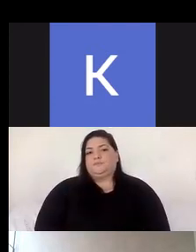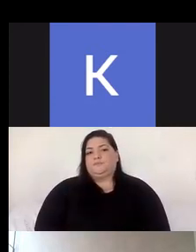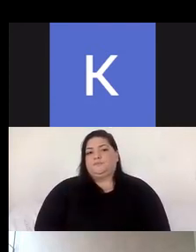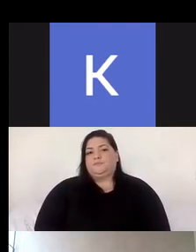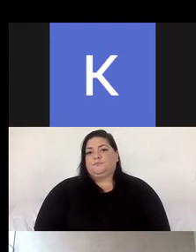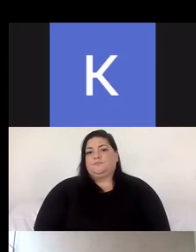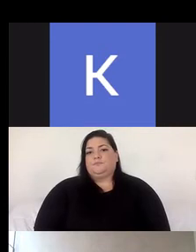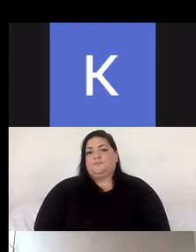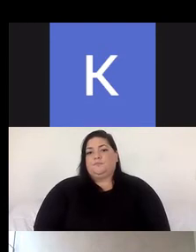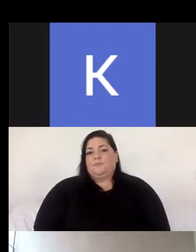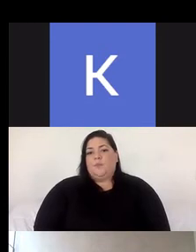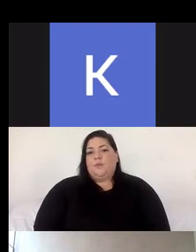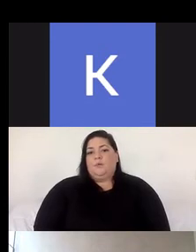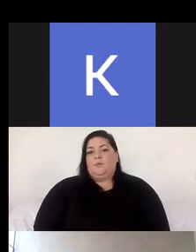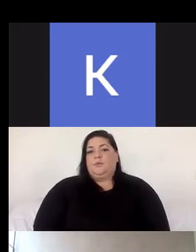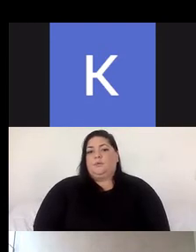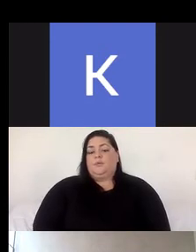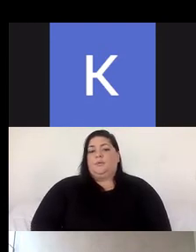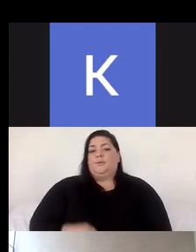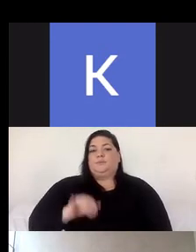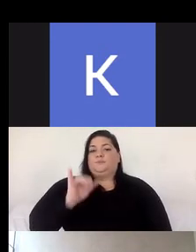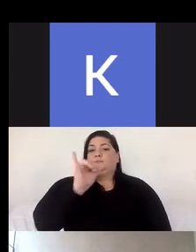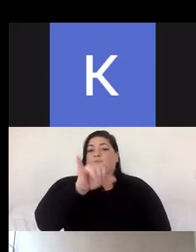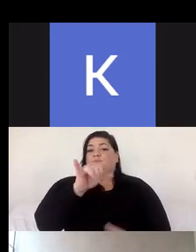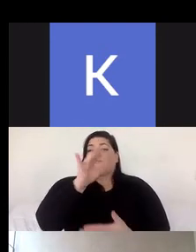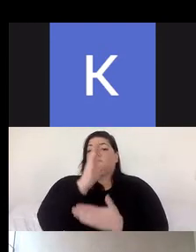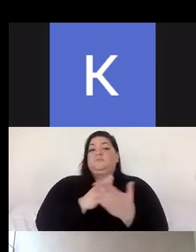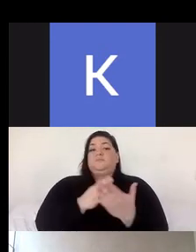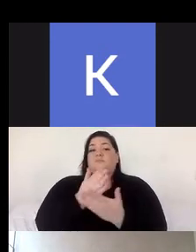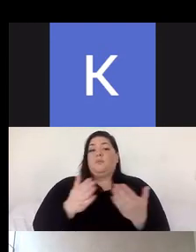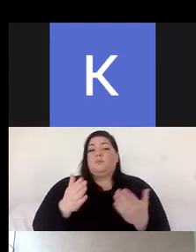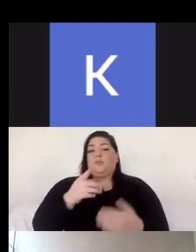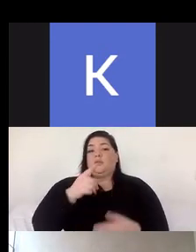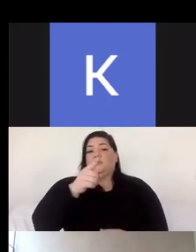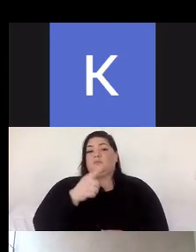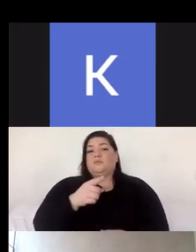Yeah, so those are some of the things that you can talk about.